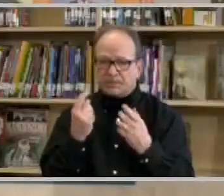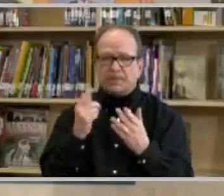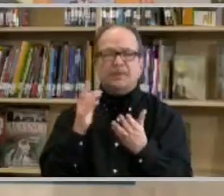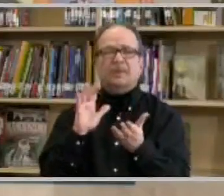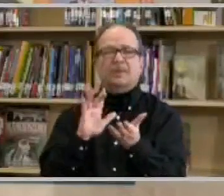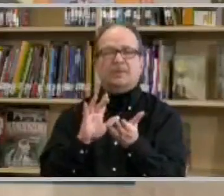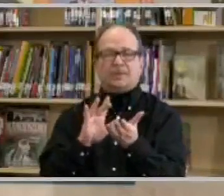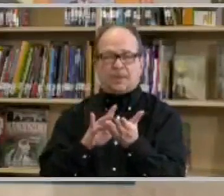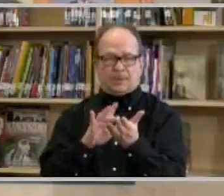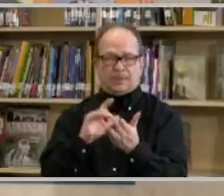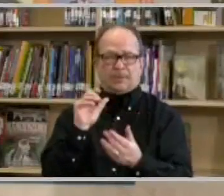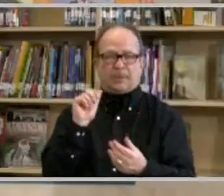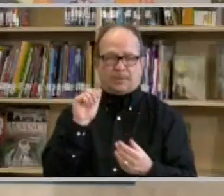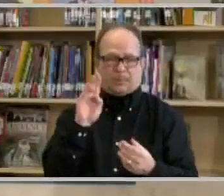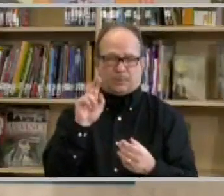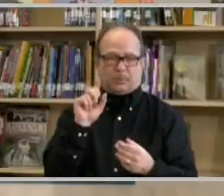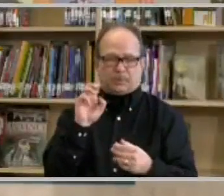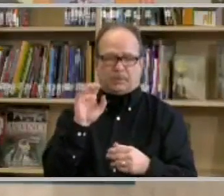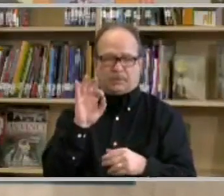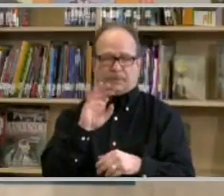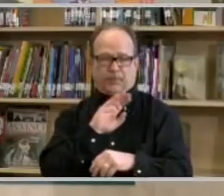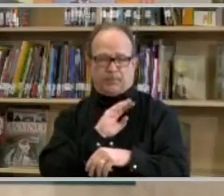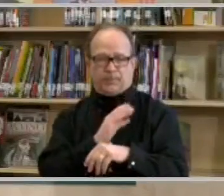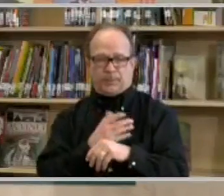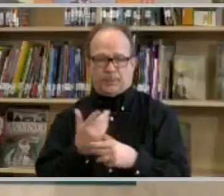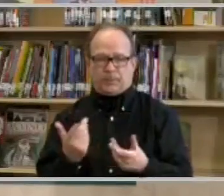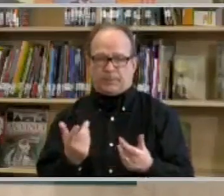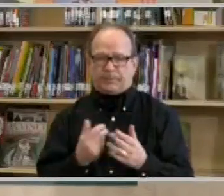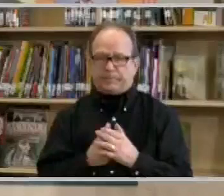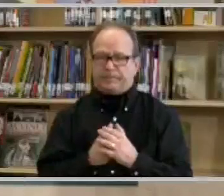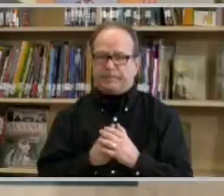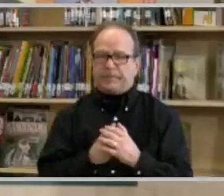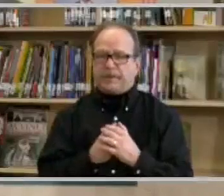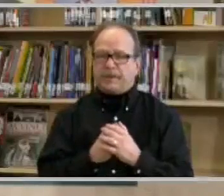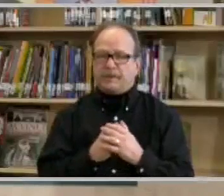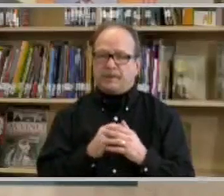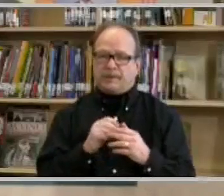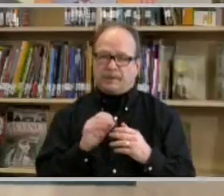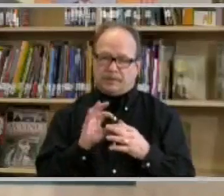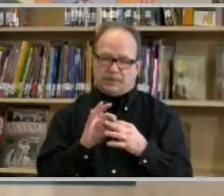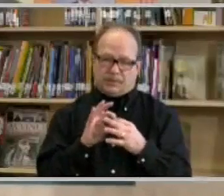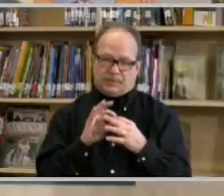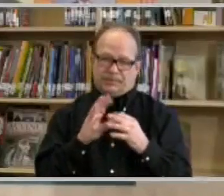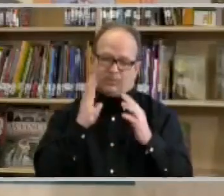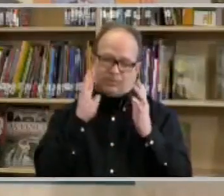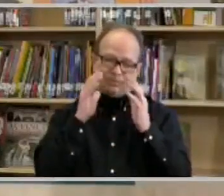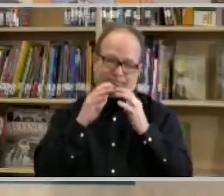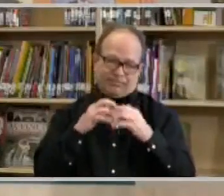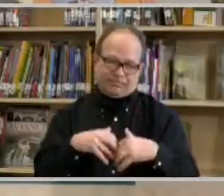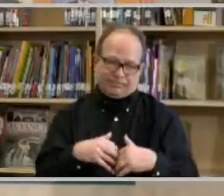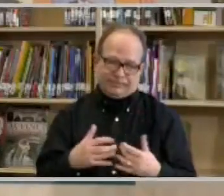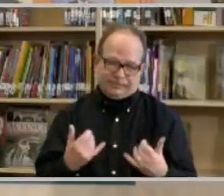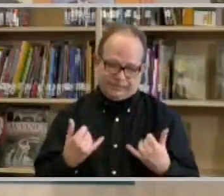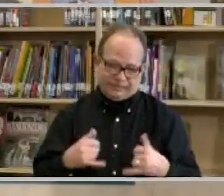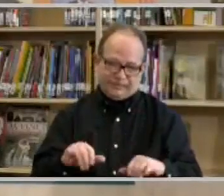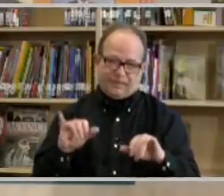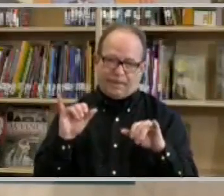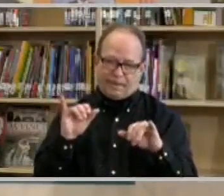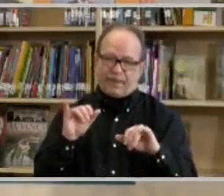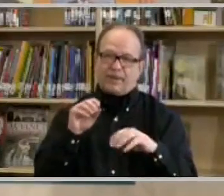SITUATION WHERE THERE'S AN ABUSE OF POWER, THAT'S REALLY DAMAGING